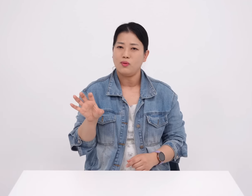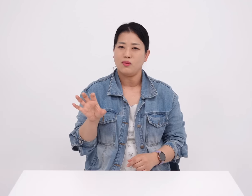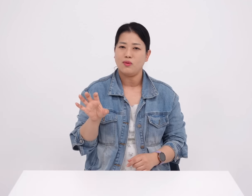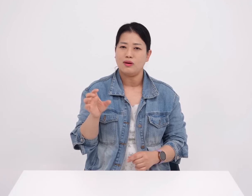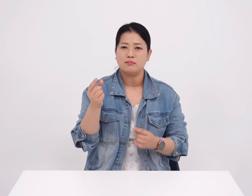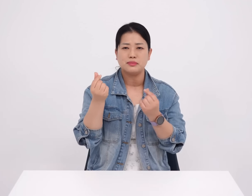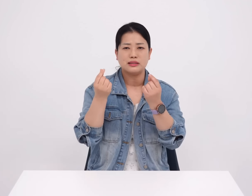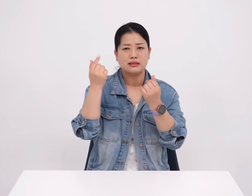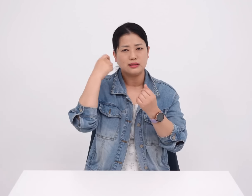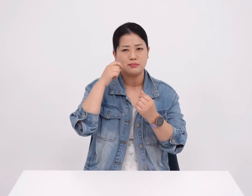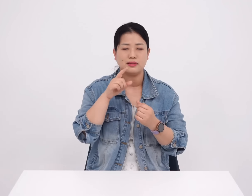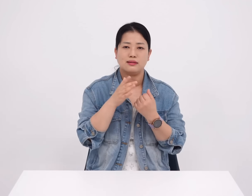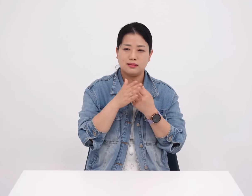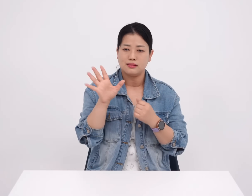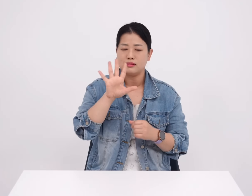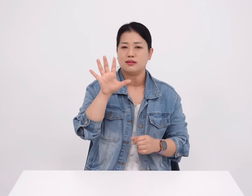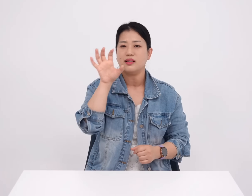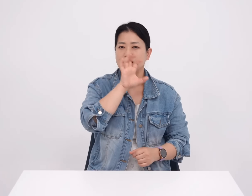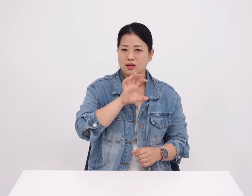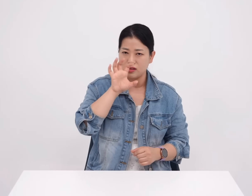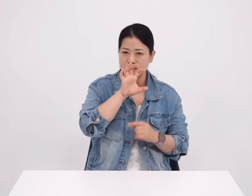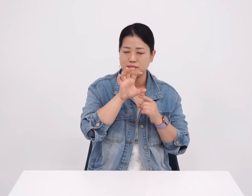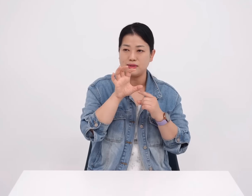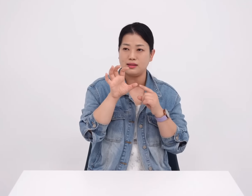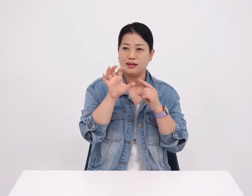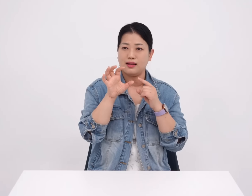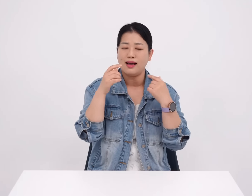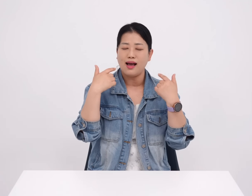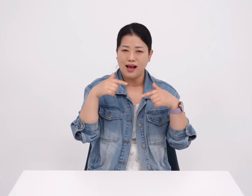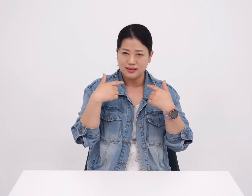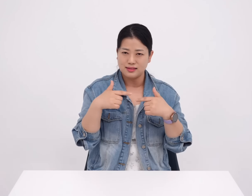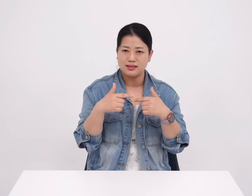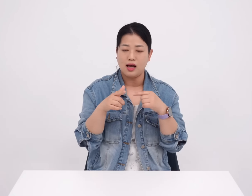it's similar. So always remember the direction.